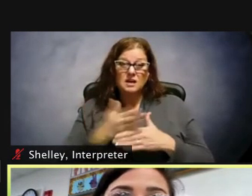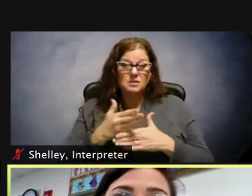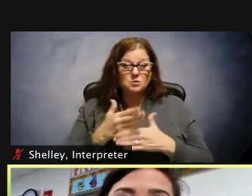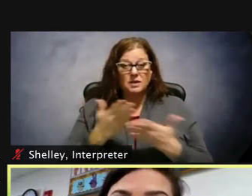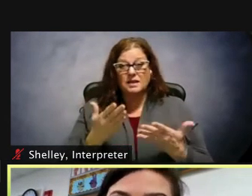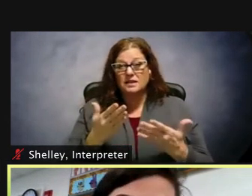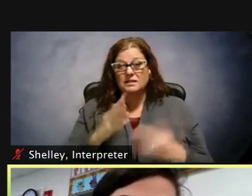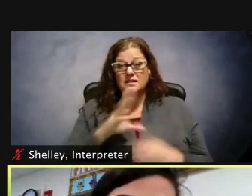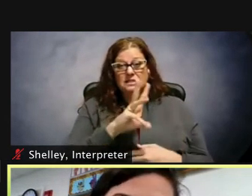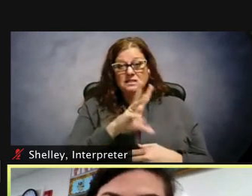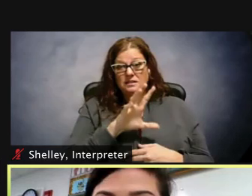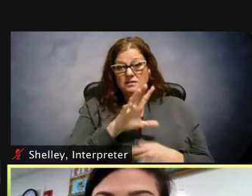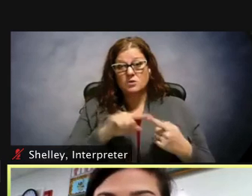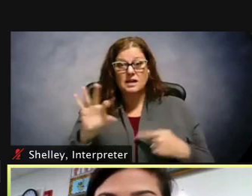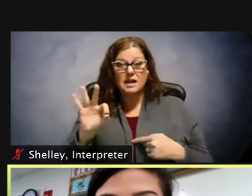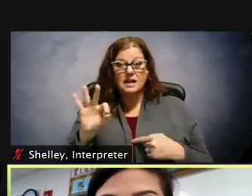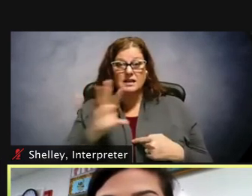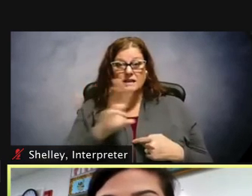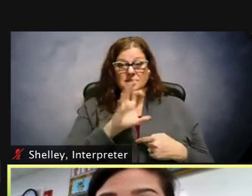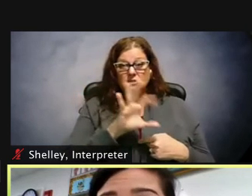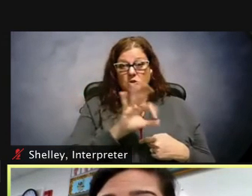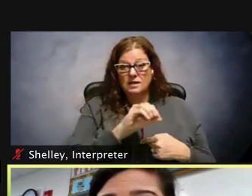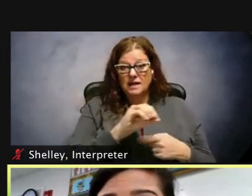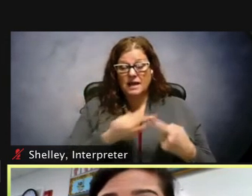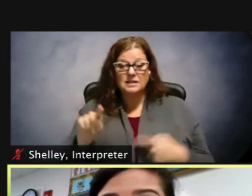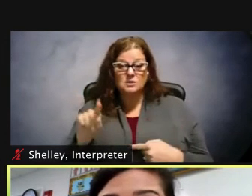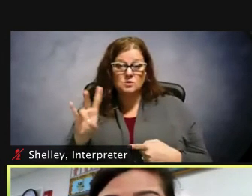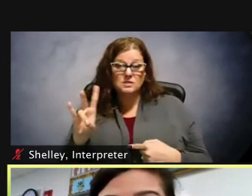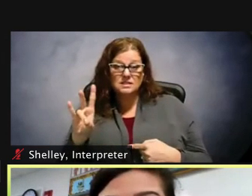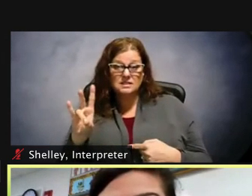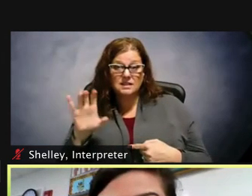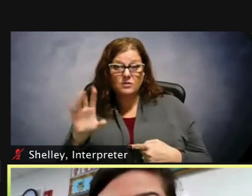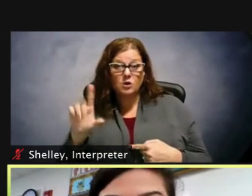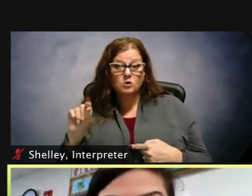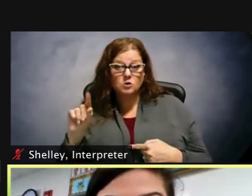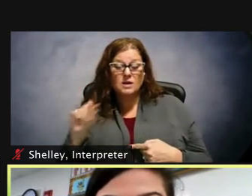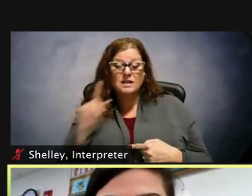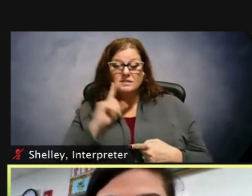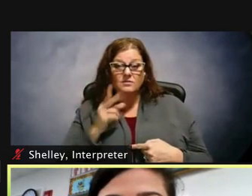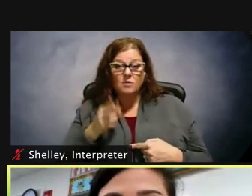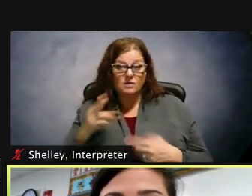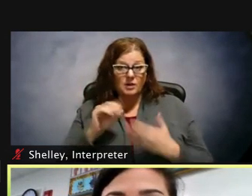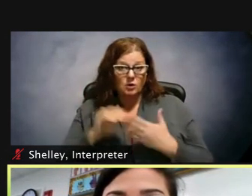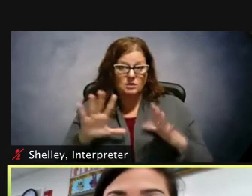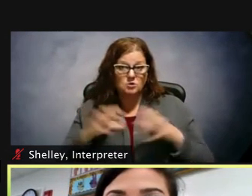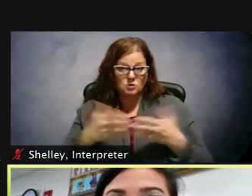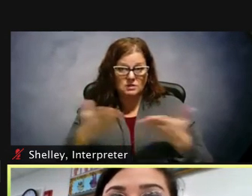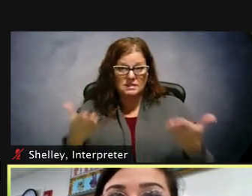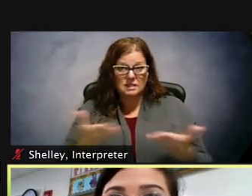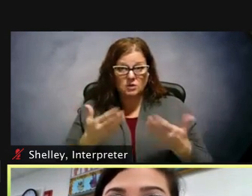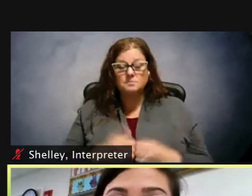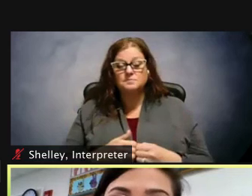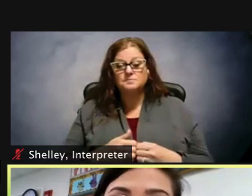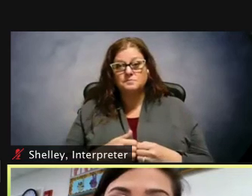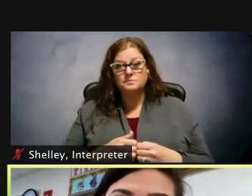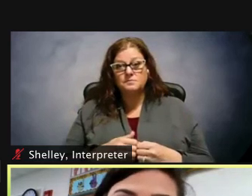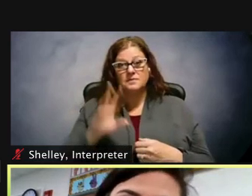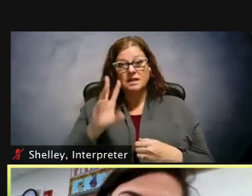690 to 720 deaf and hard of hearing students. We have six cluster sites